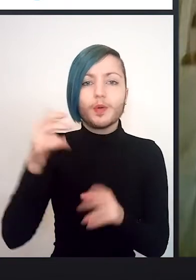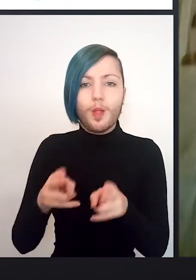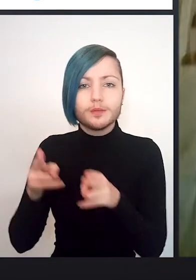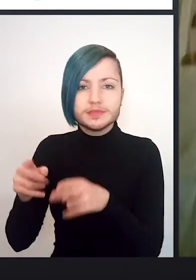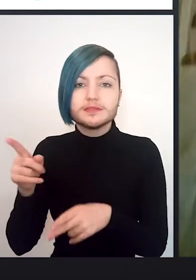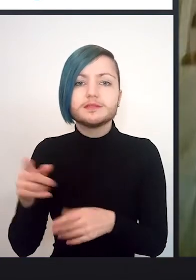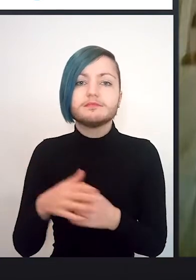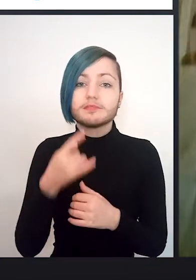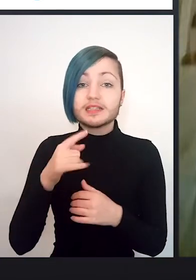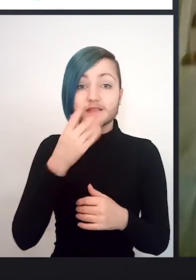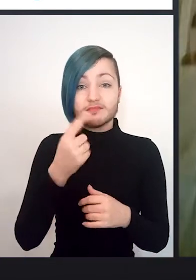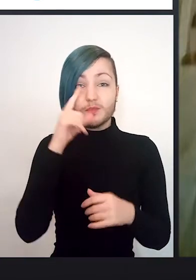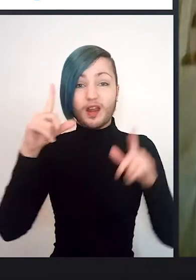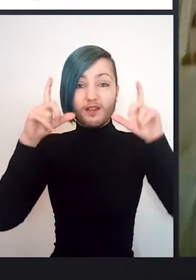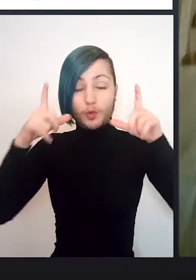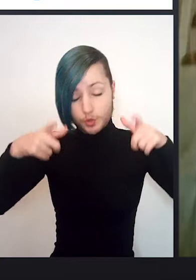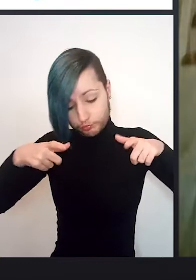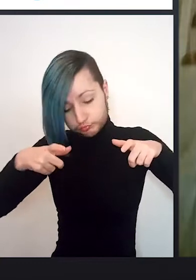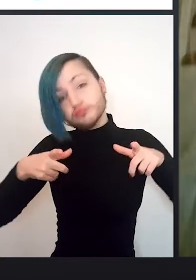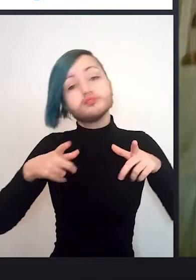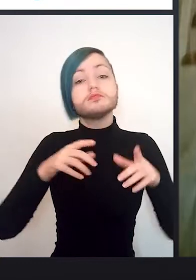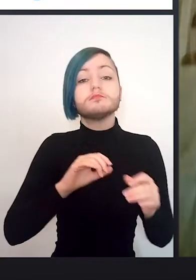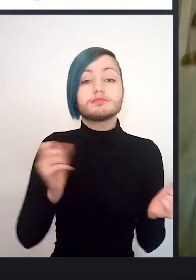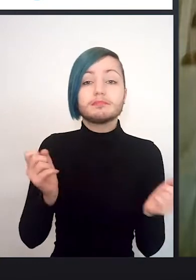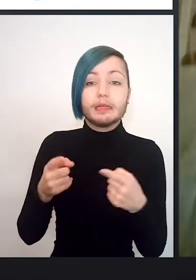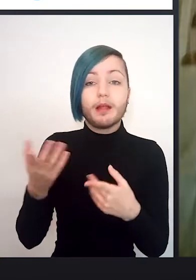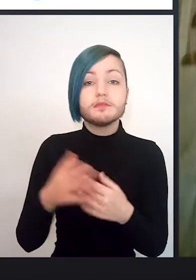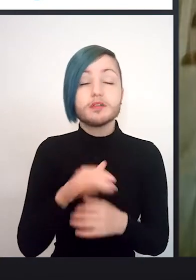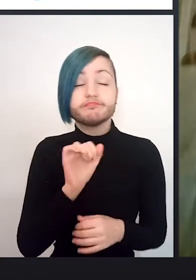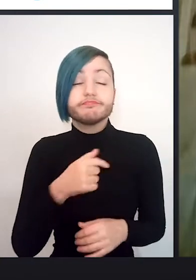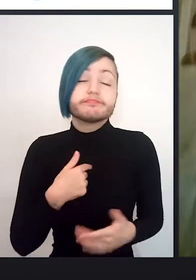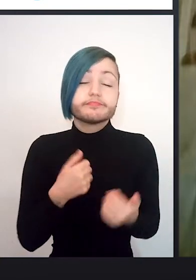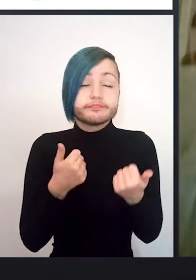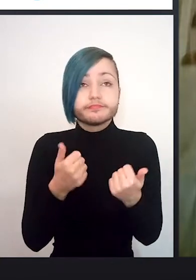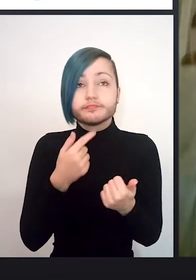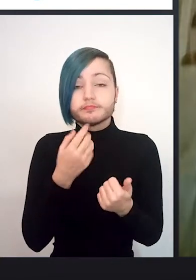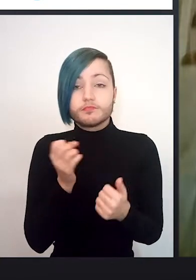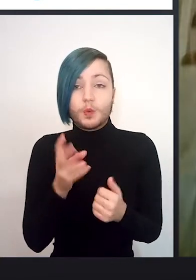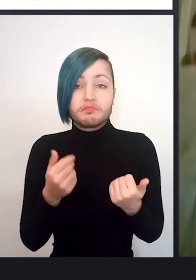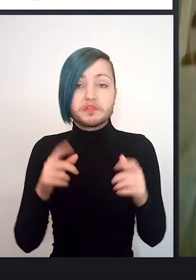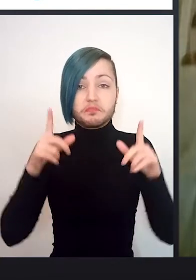and they said send photographs, so yeah I took photographs with my device and emailed them.